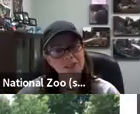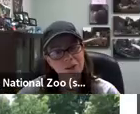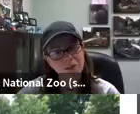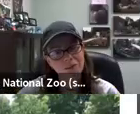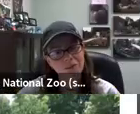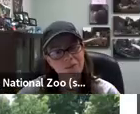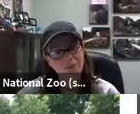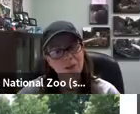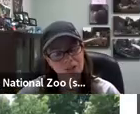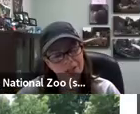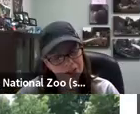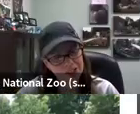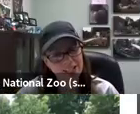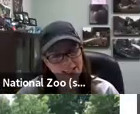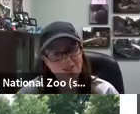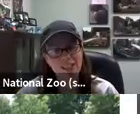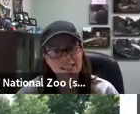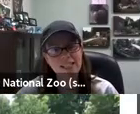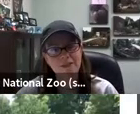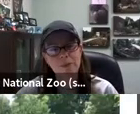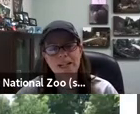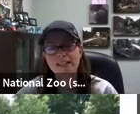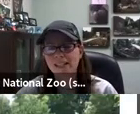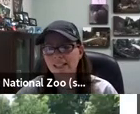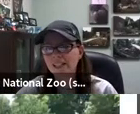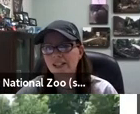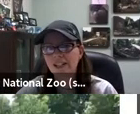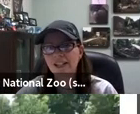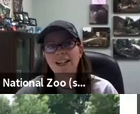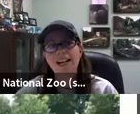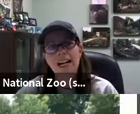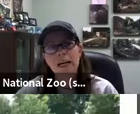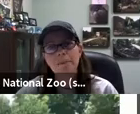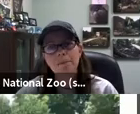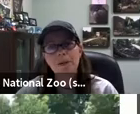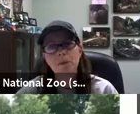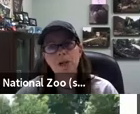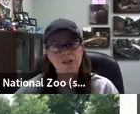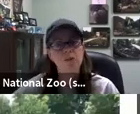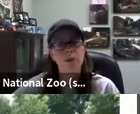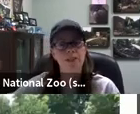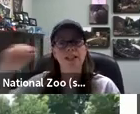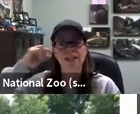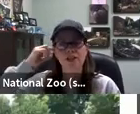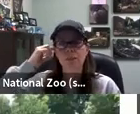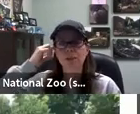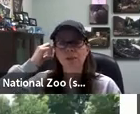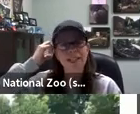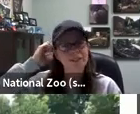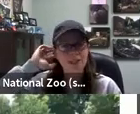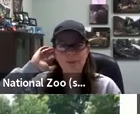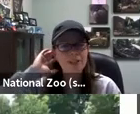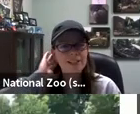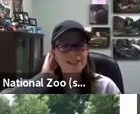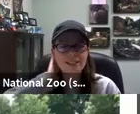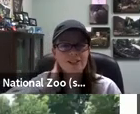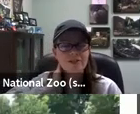so our diversity has really suffered because of the deer, but we also work with a lot of tropical